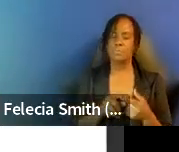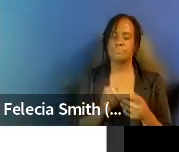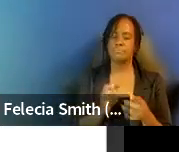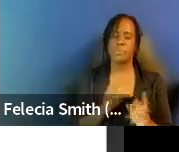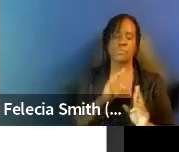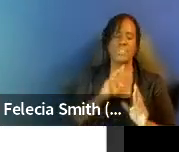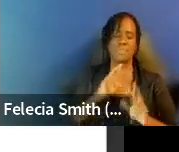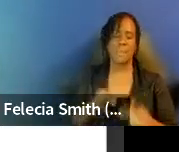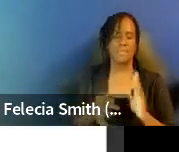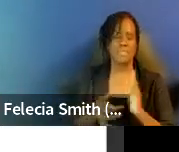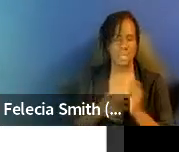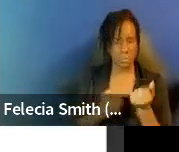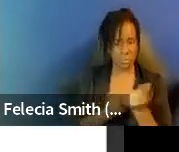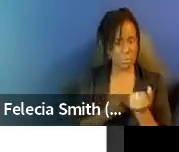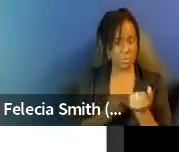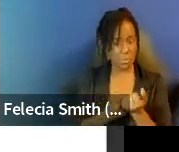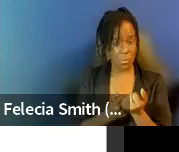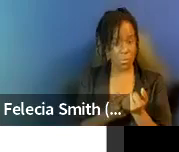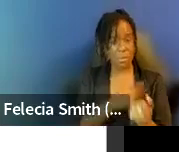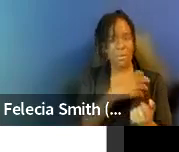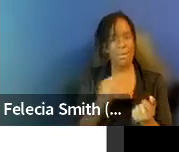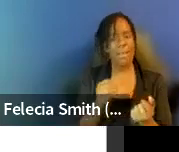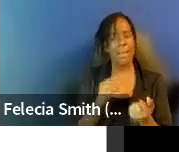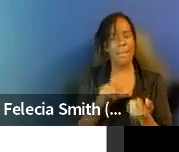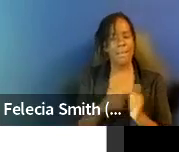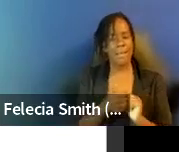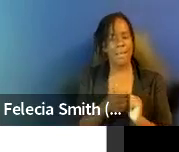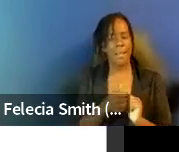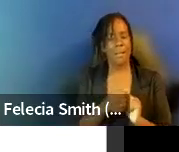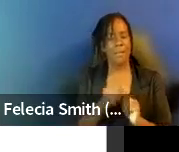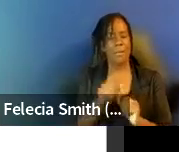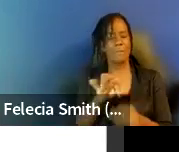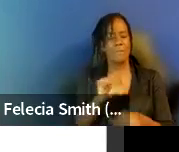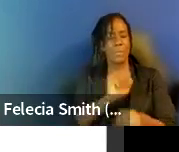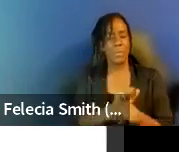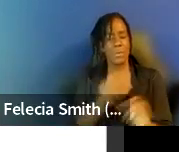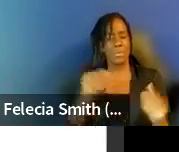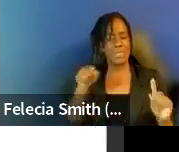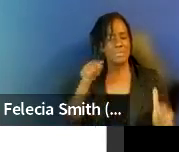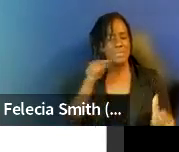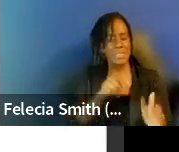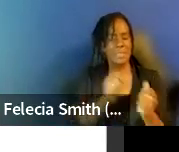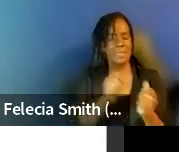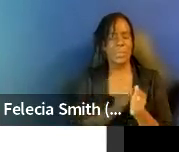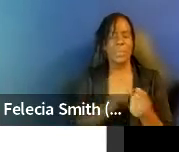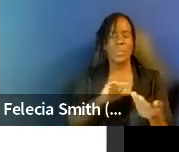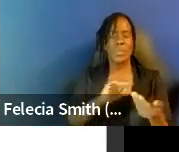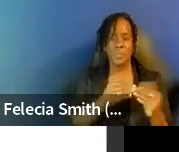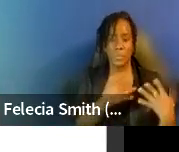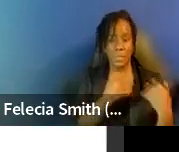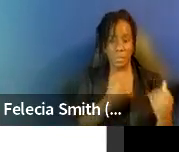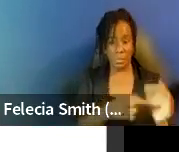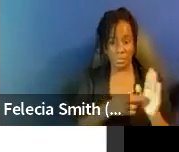five, their main five themes they came up with this assessment. The first is the importance of delivering